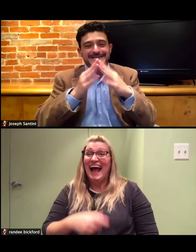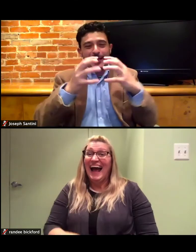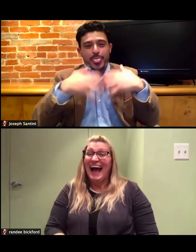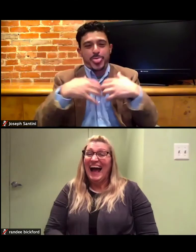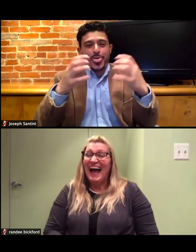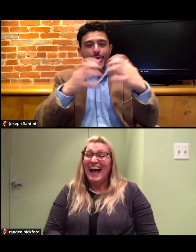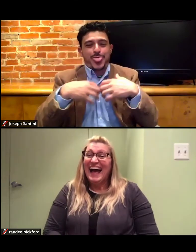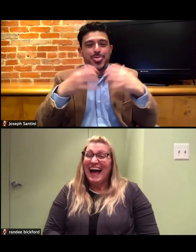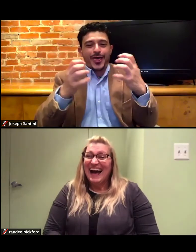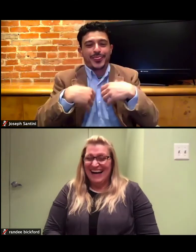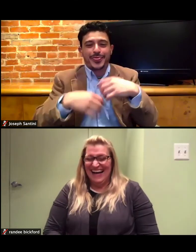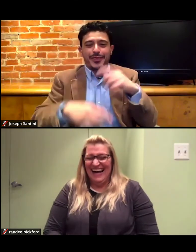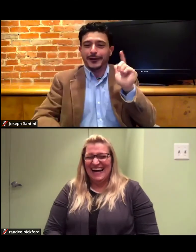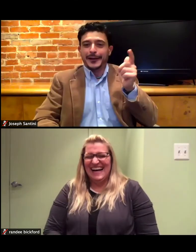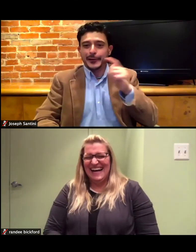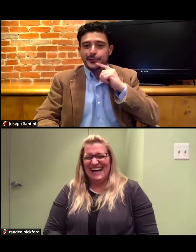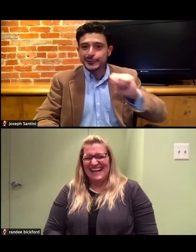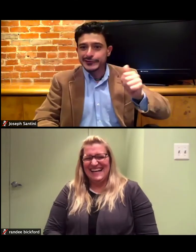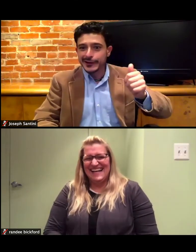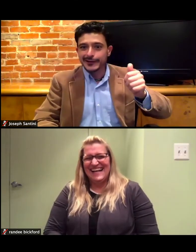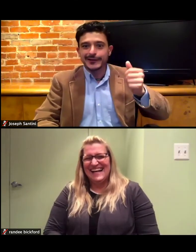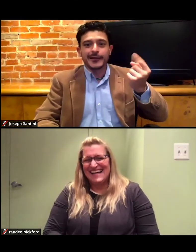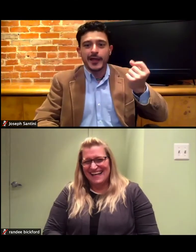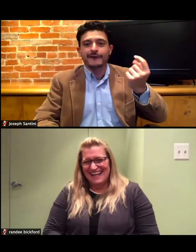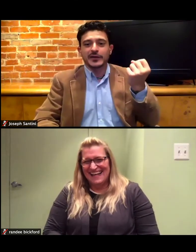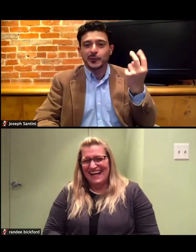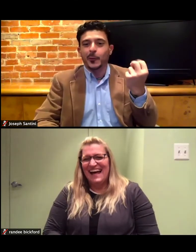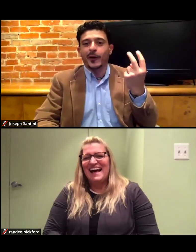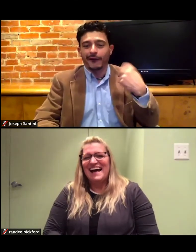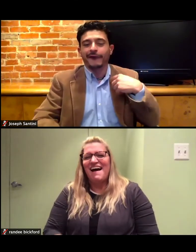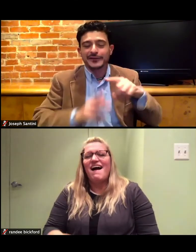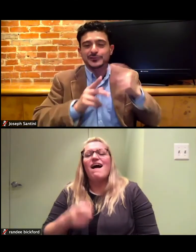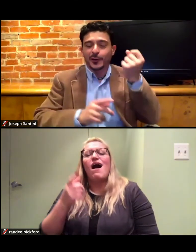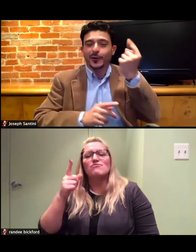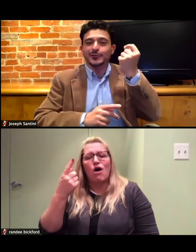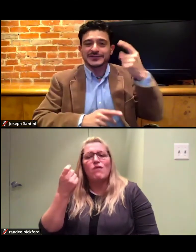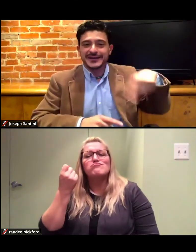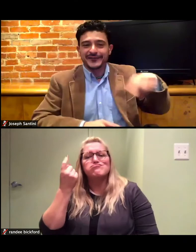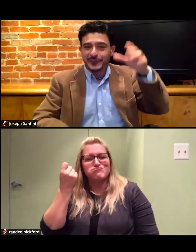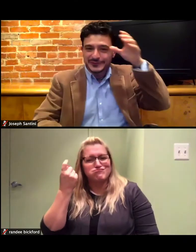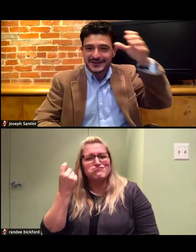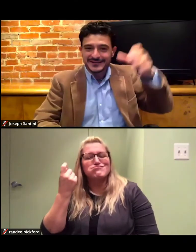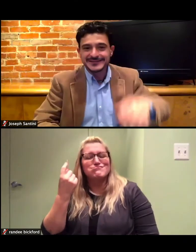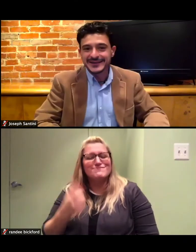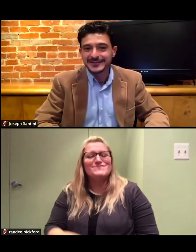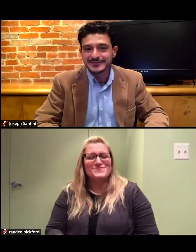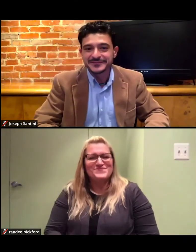Orientally, I just kept crashing the computer until I got, "Oh, I run 10, 11, 12 years old."